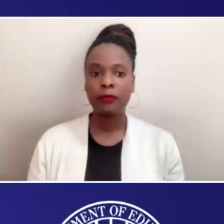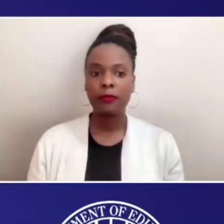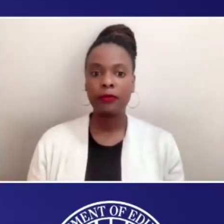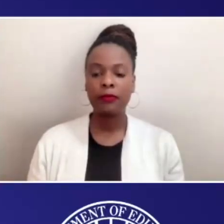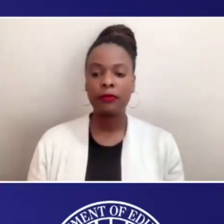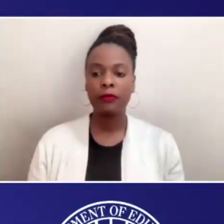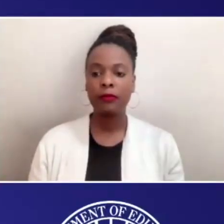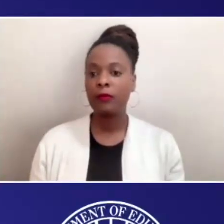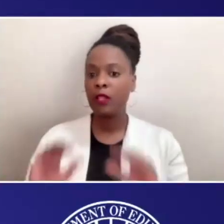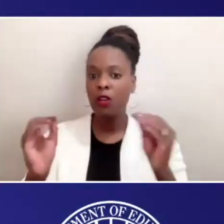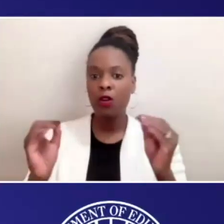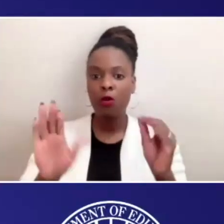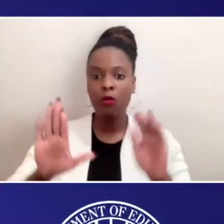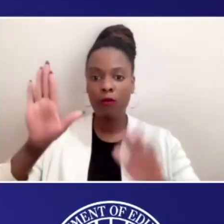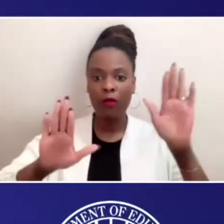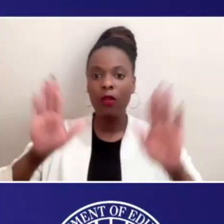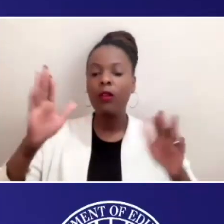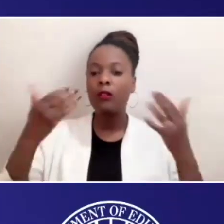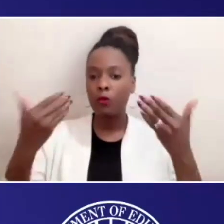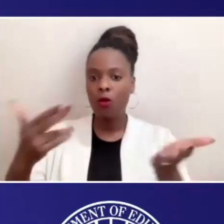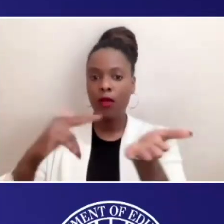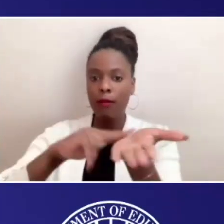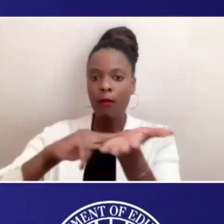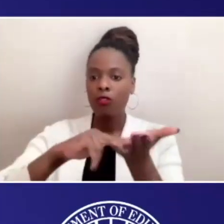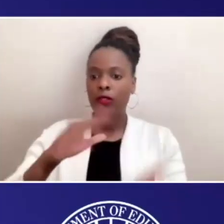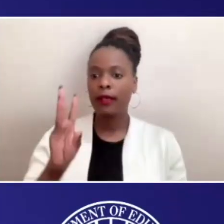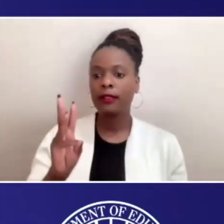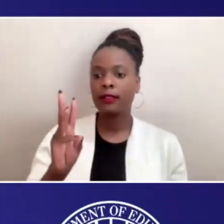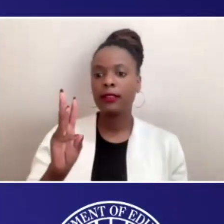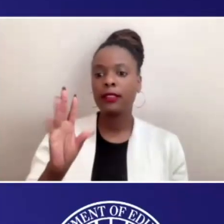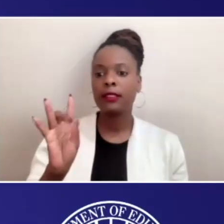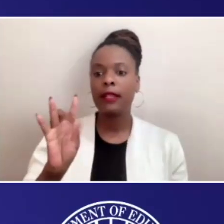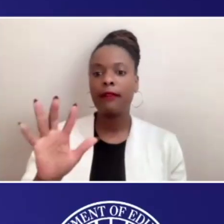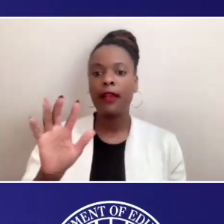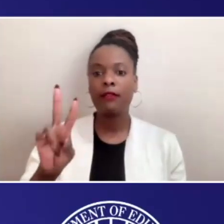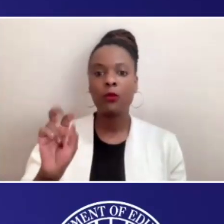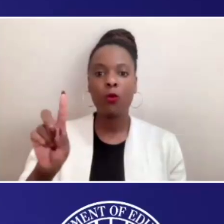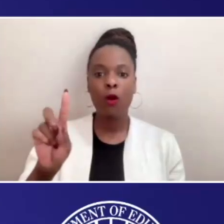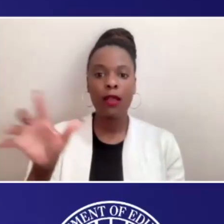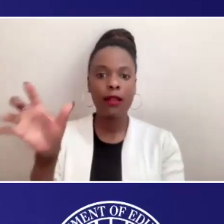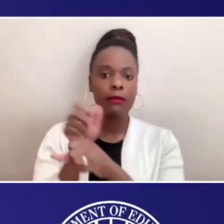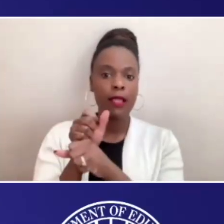I see no cards. So we'll do a pulse check on 685.201, obtaining a loan. If I can see thumbs, please.